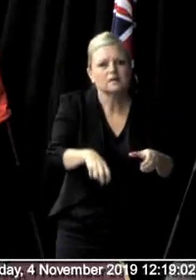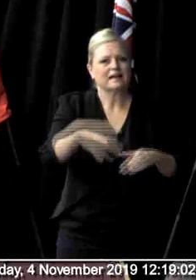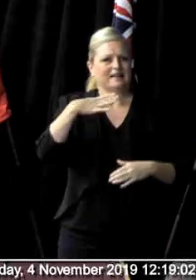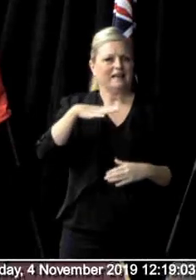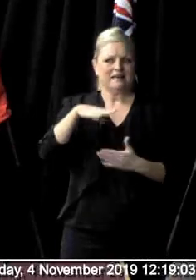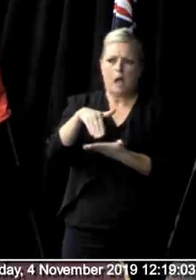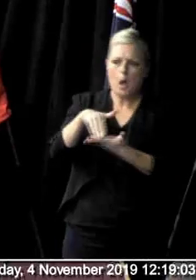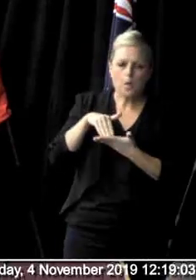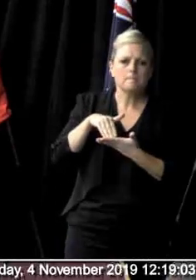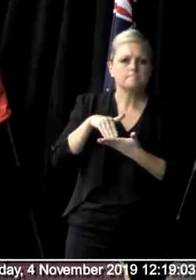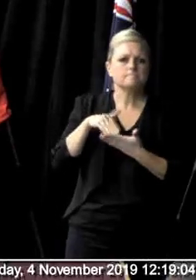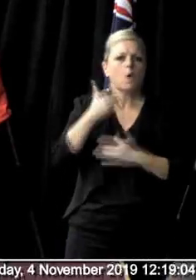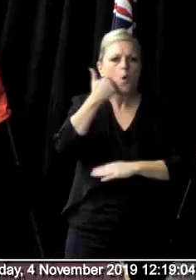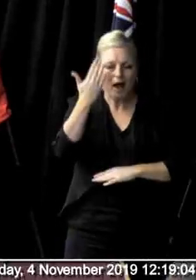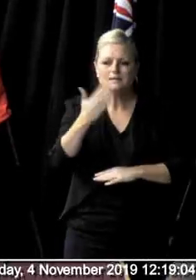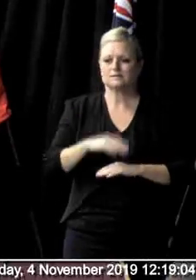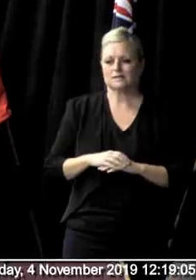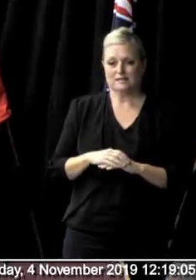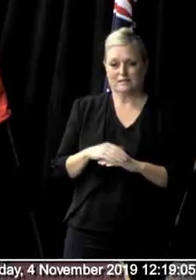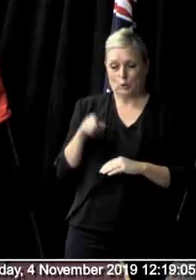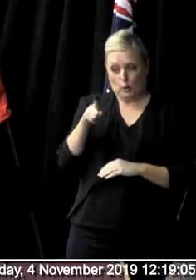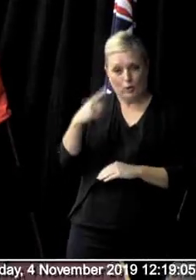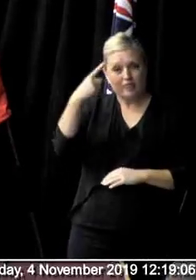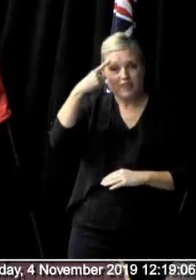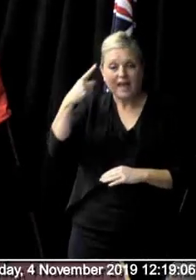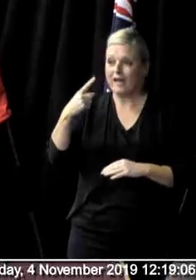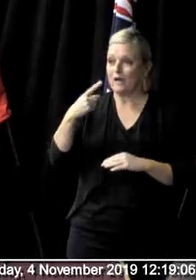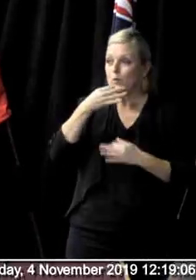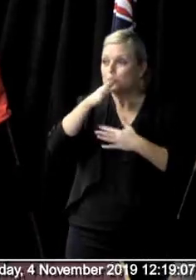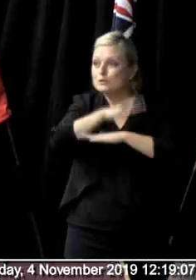And if you can imagine with a classroom of kids running – you know, trying to get out